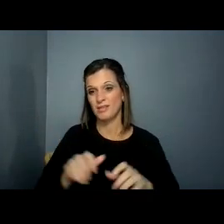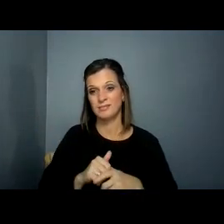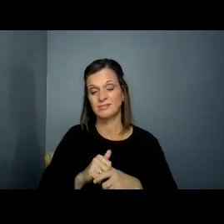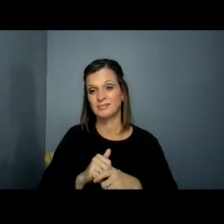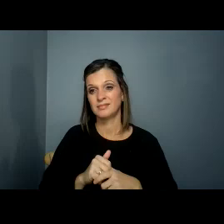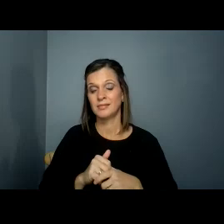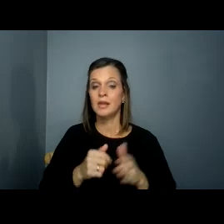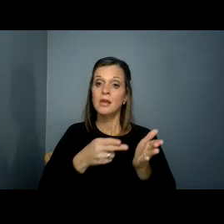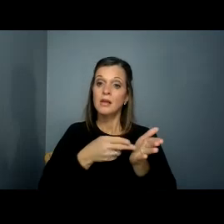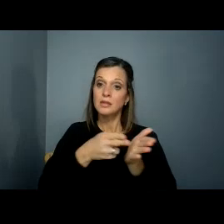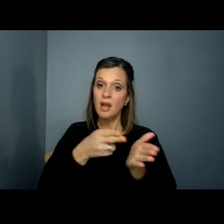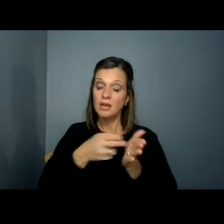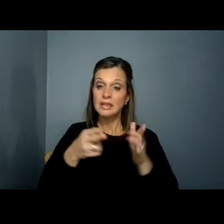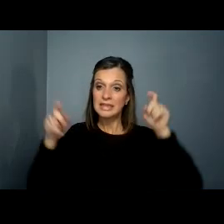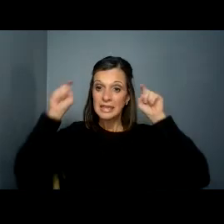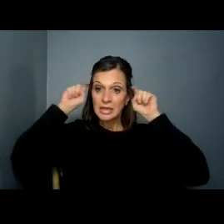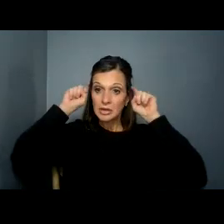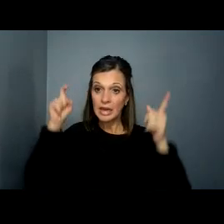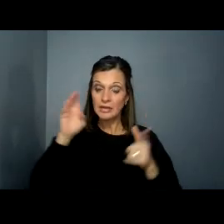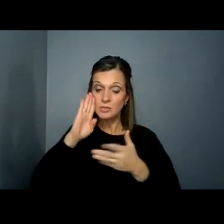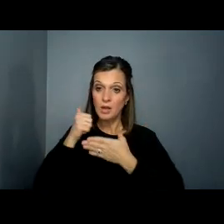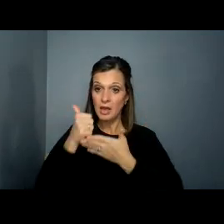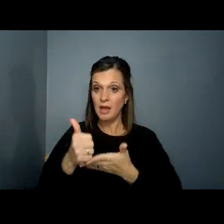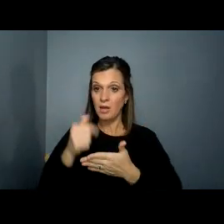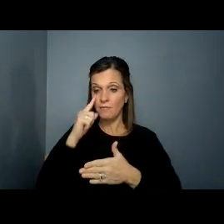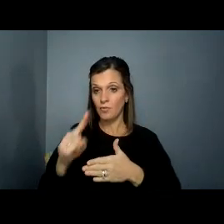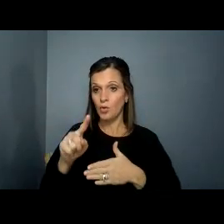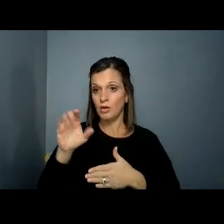conductive loss with the hearing aids, so that's typically where they go.